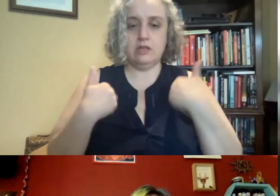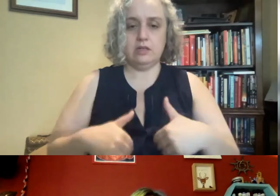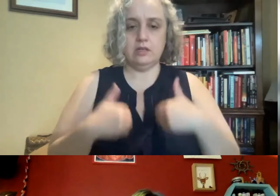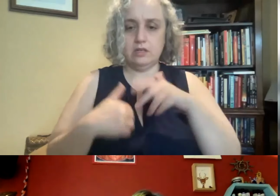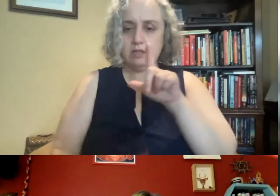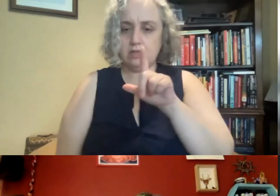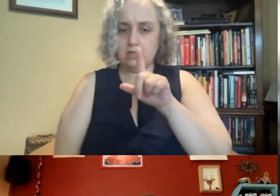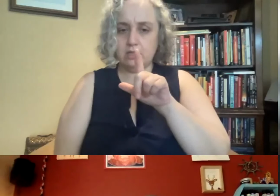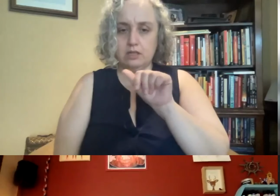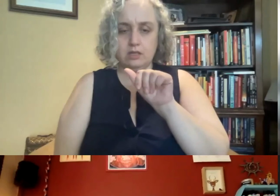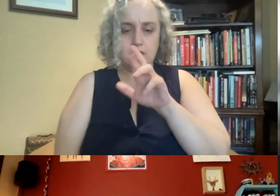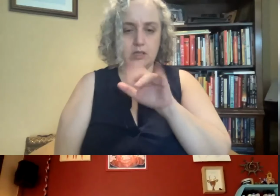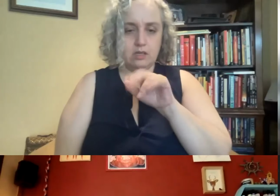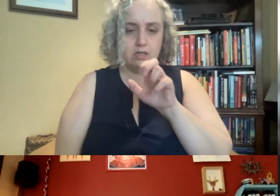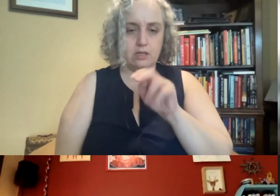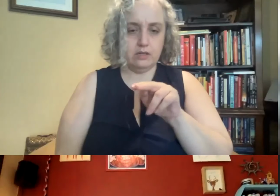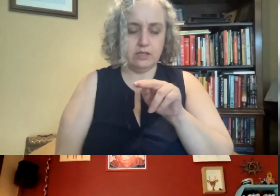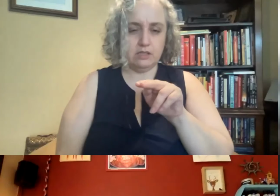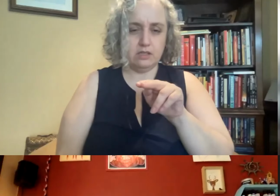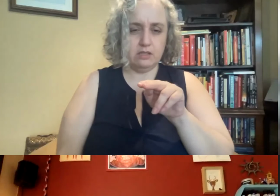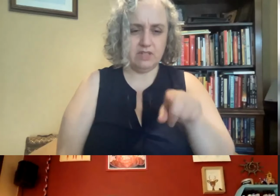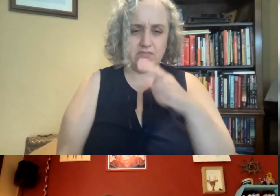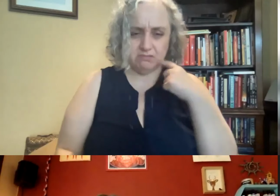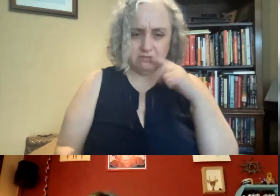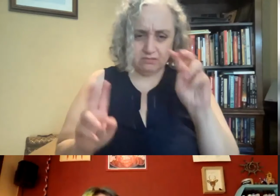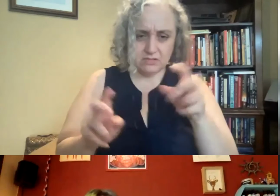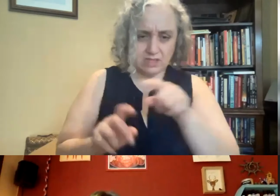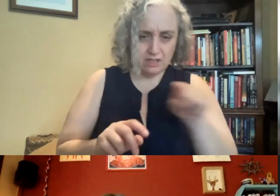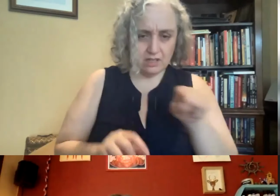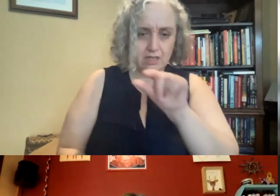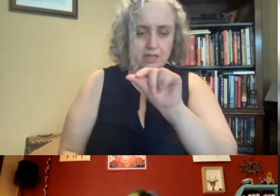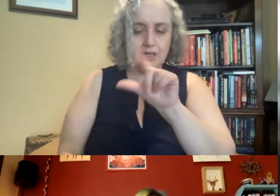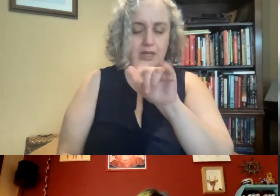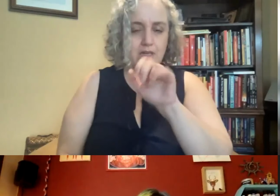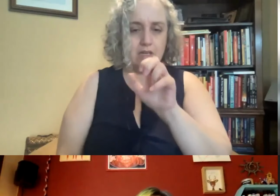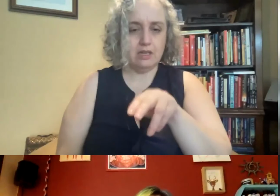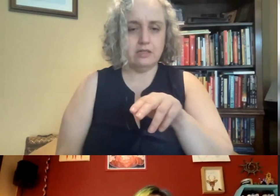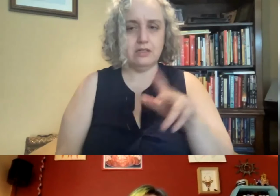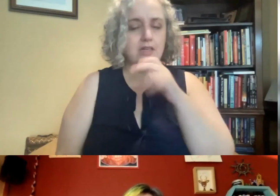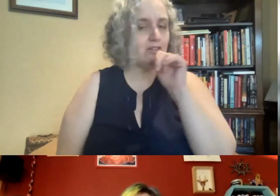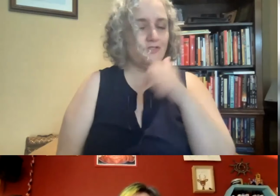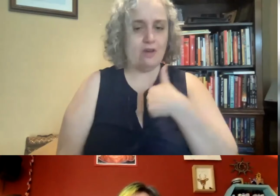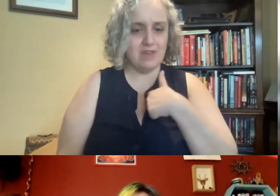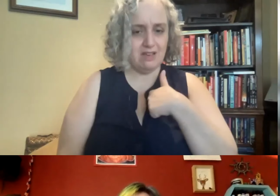Vera Roberts: It's Alison Carol. Loresa: Okay. Vera Roberts: That is Loresa, is it?